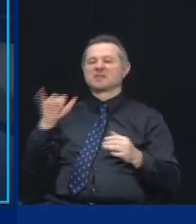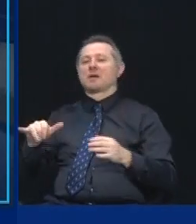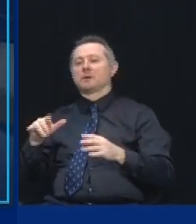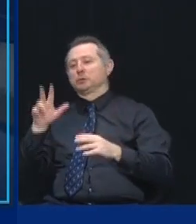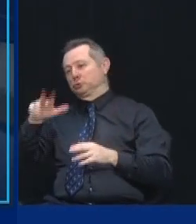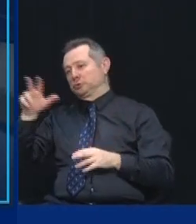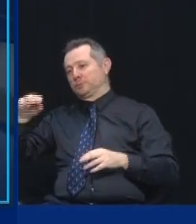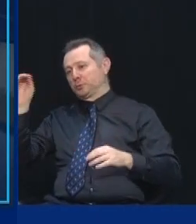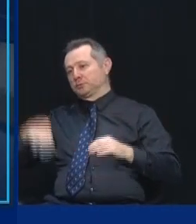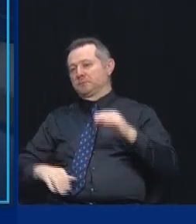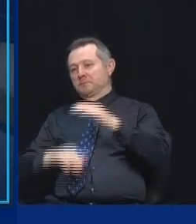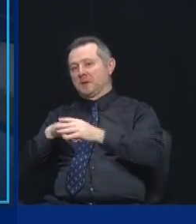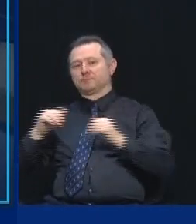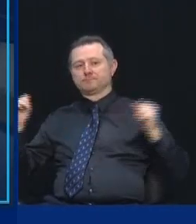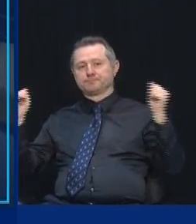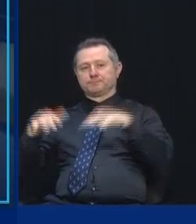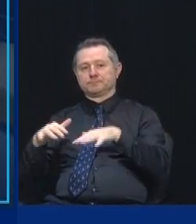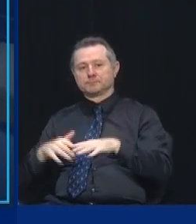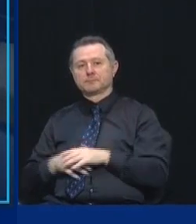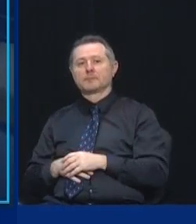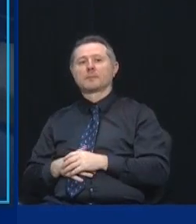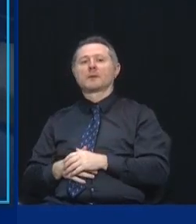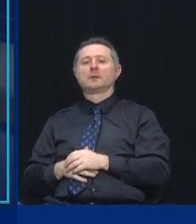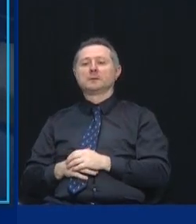THIS IS THE METS, THIS IS THE